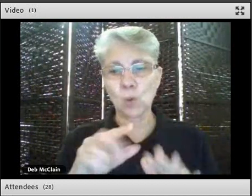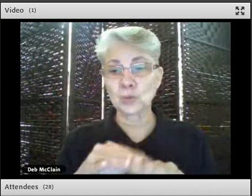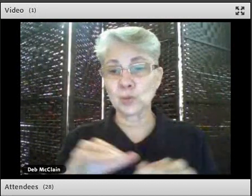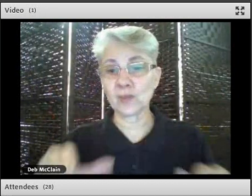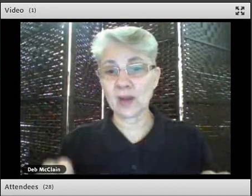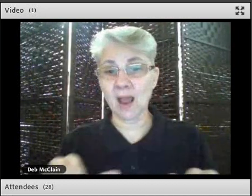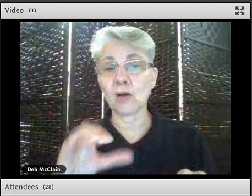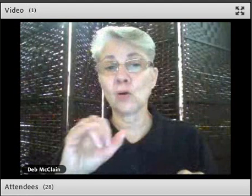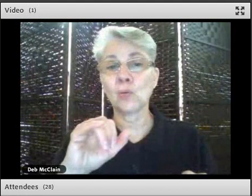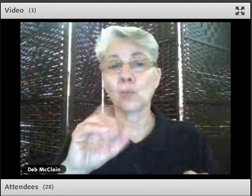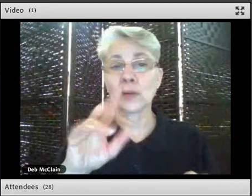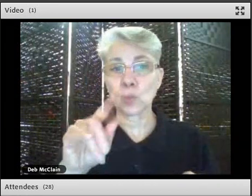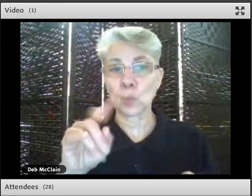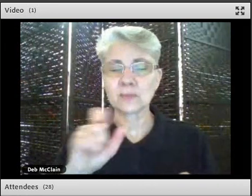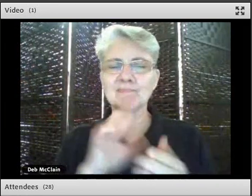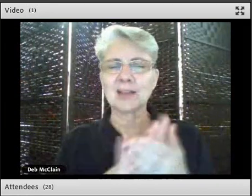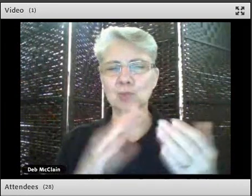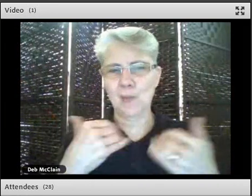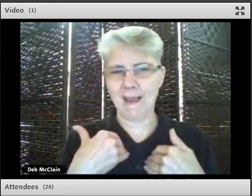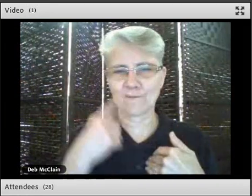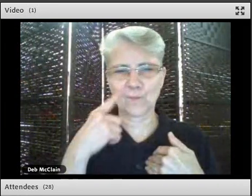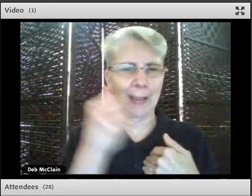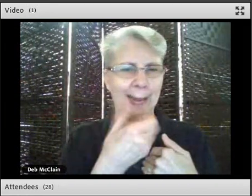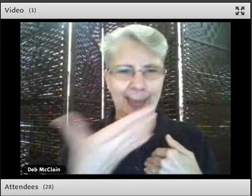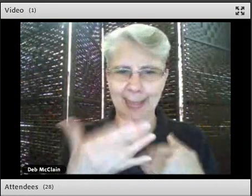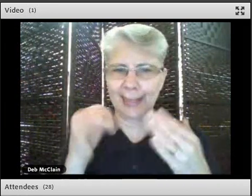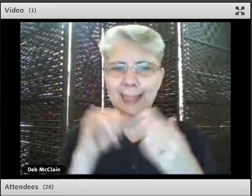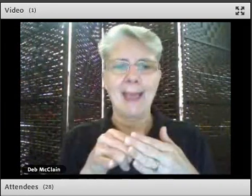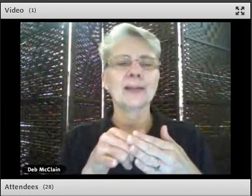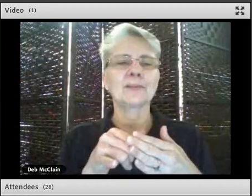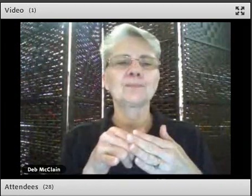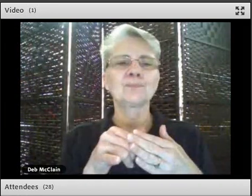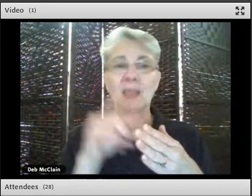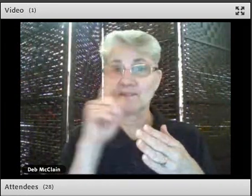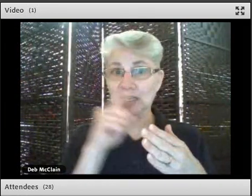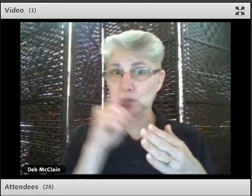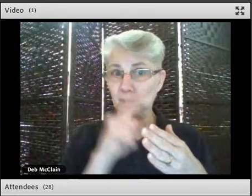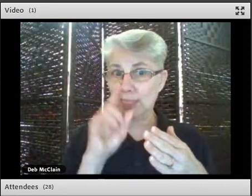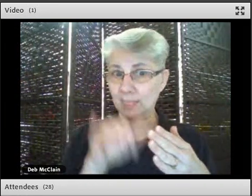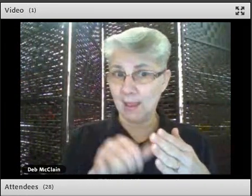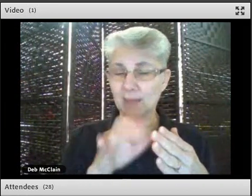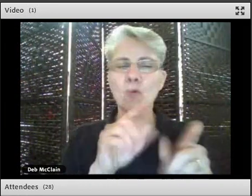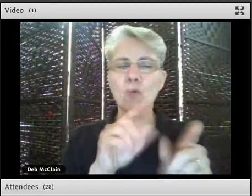Also nonfiction, if you can. Usually, the container will supply something for you,